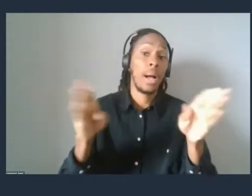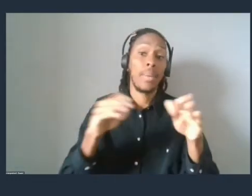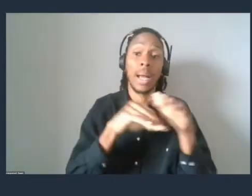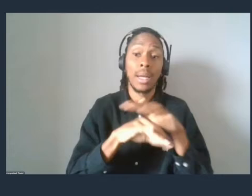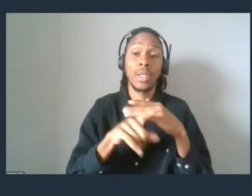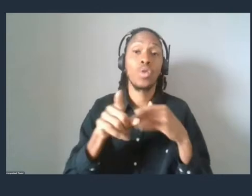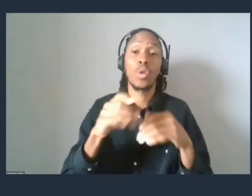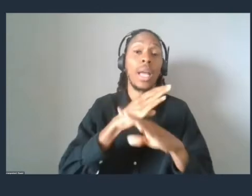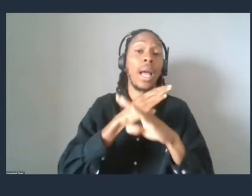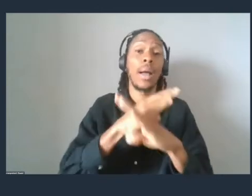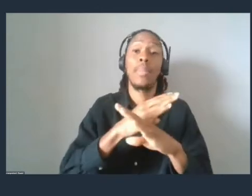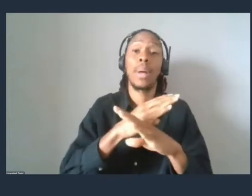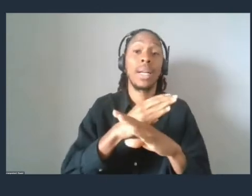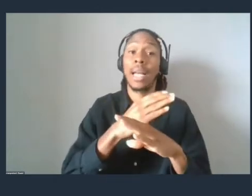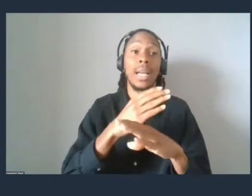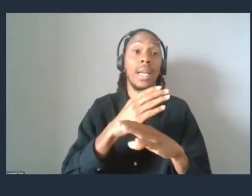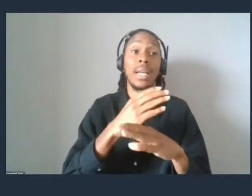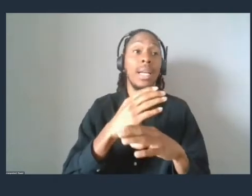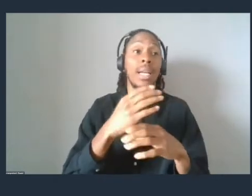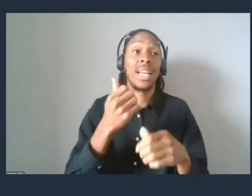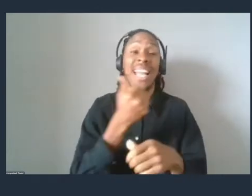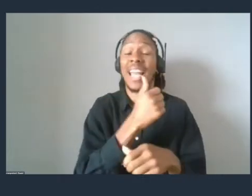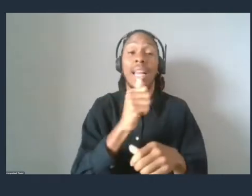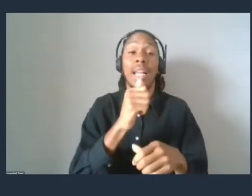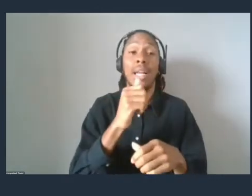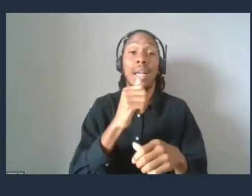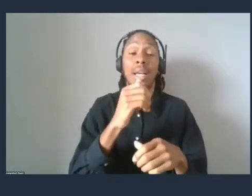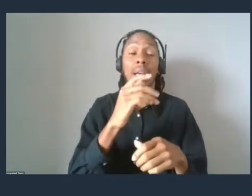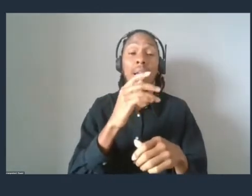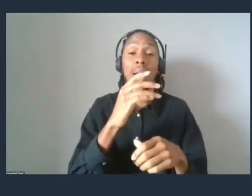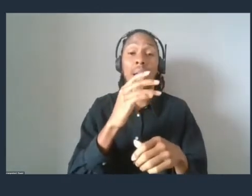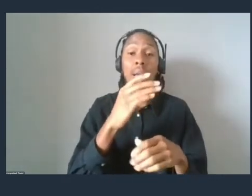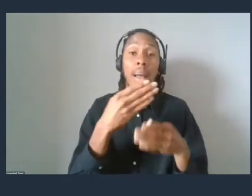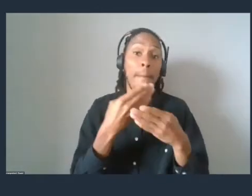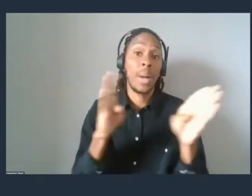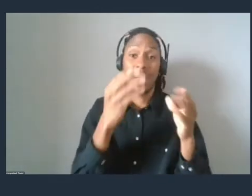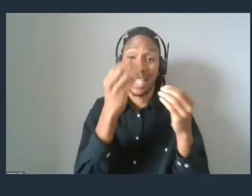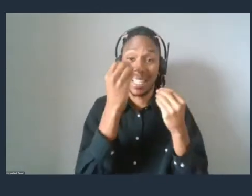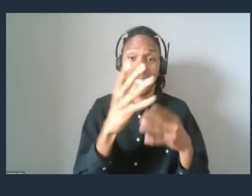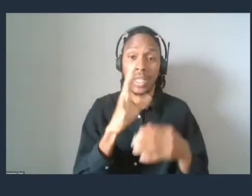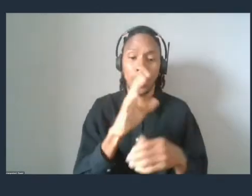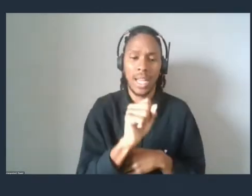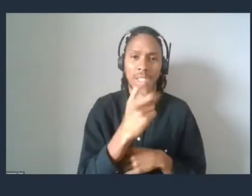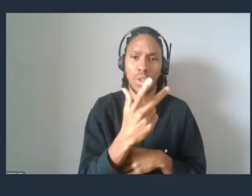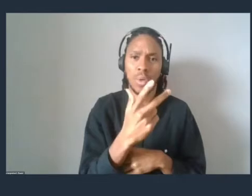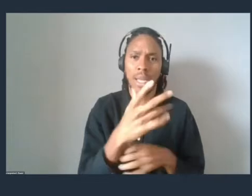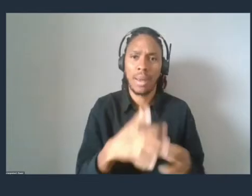inadvertently public data in your S3 bucket. Your S3 bucket it's private by default. In fact, it's only accessible